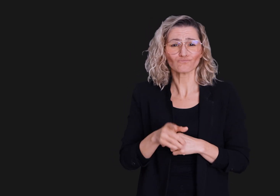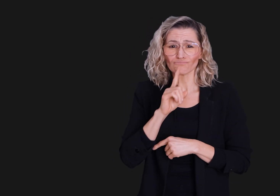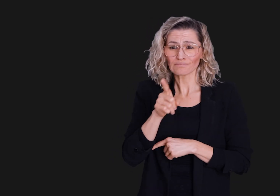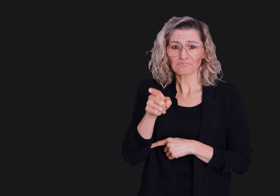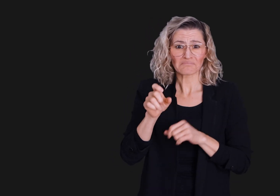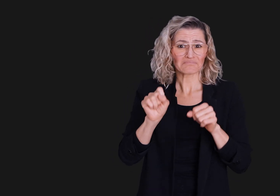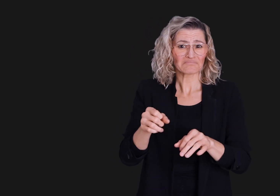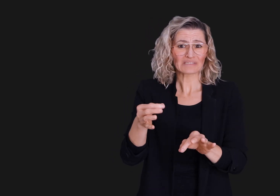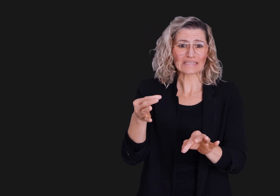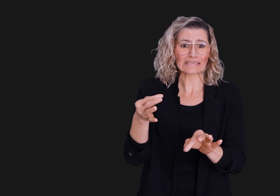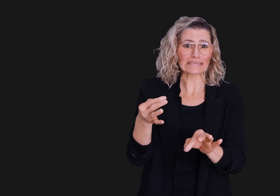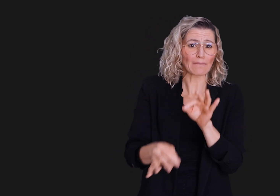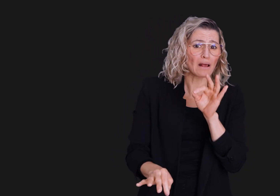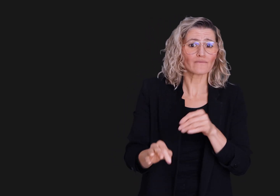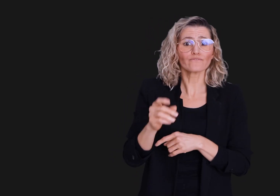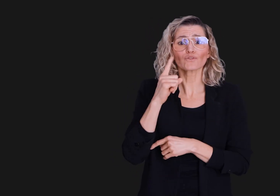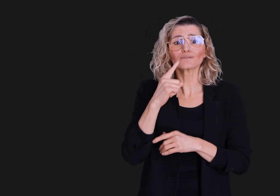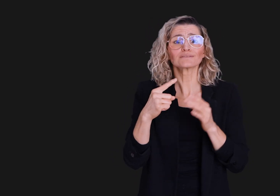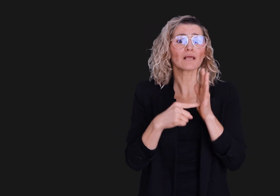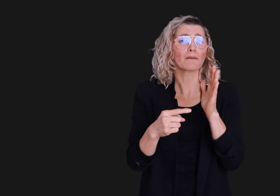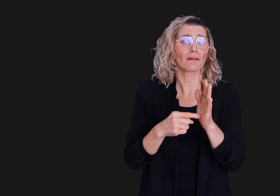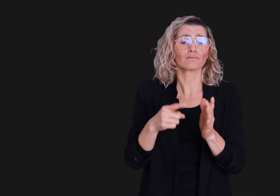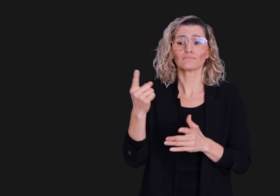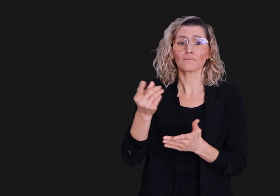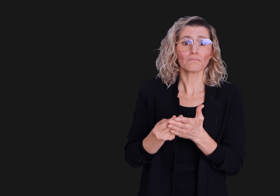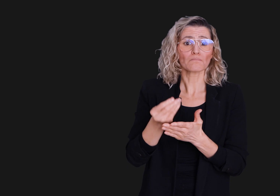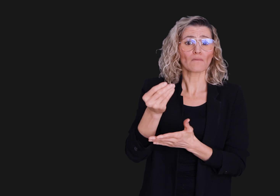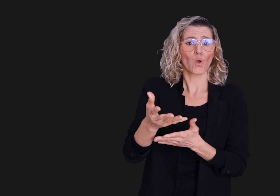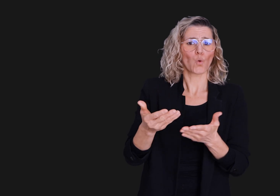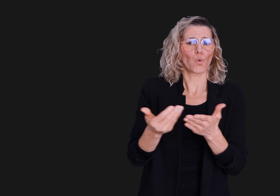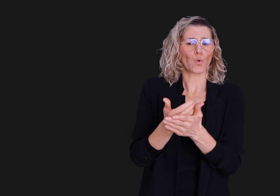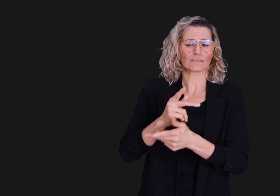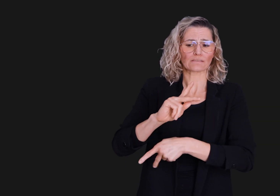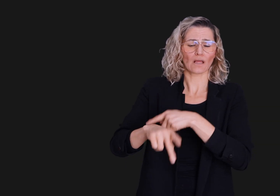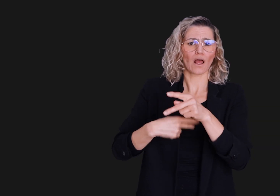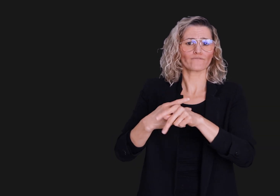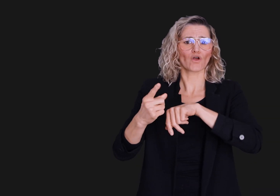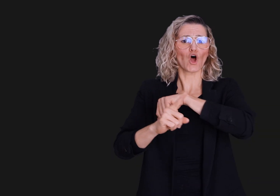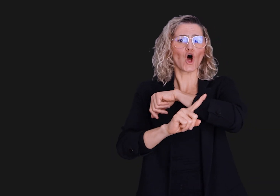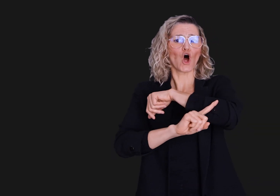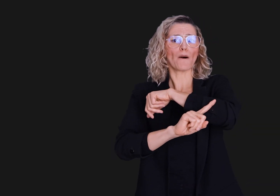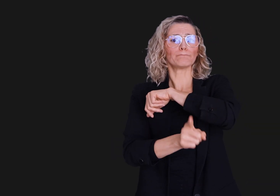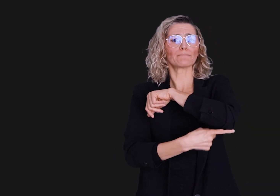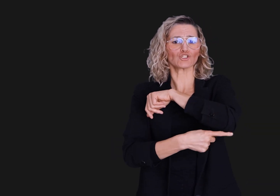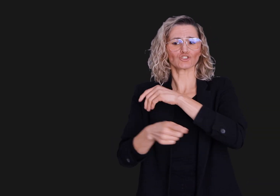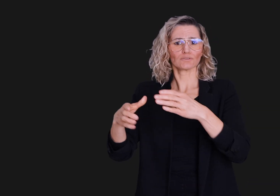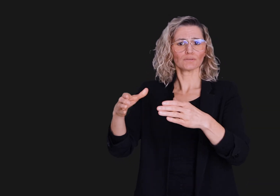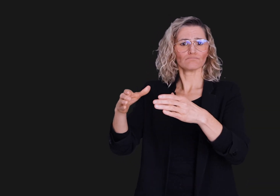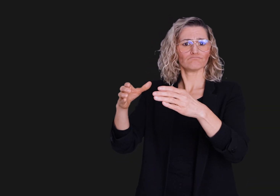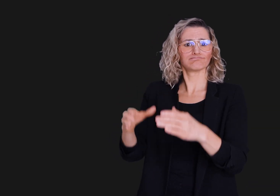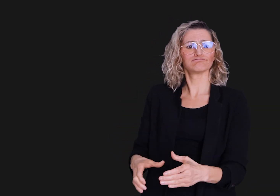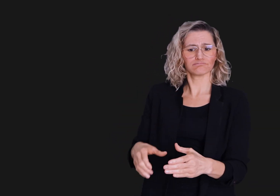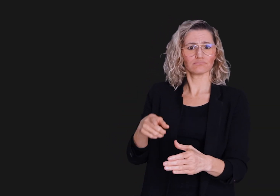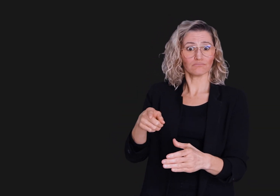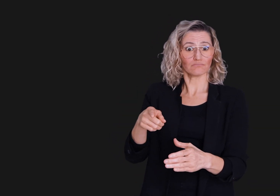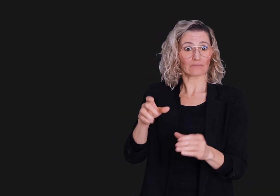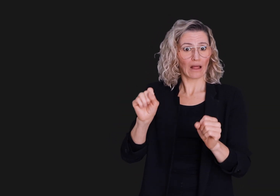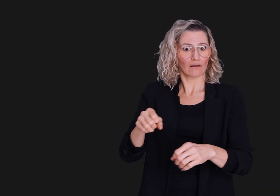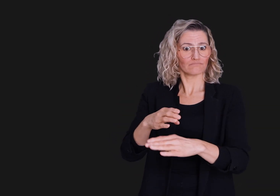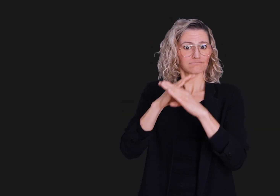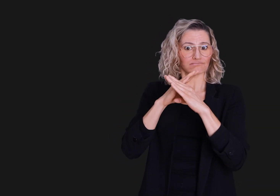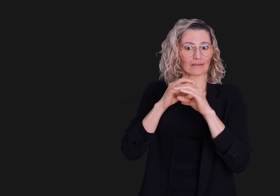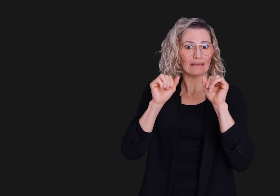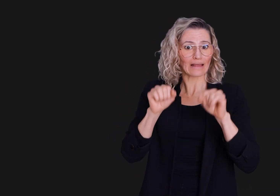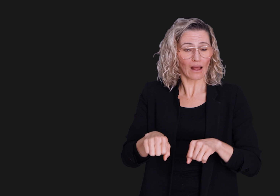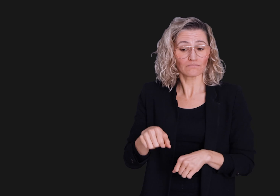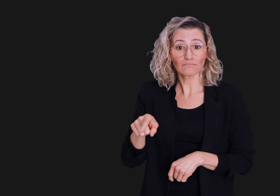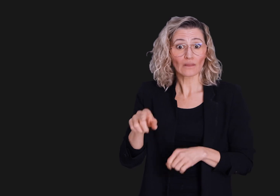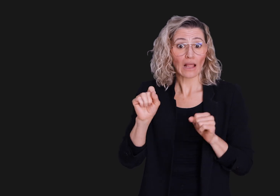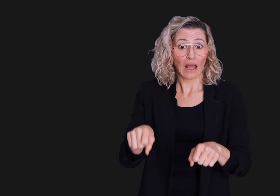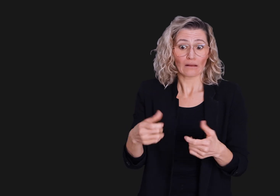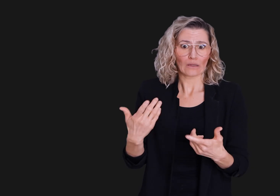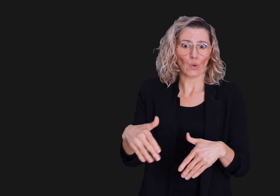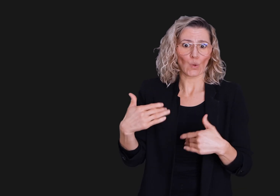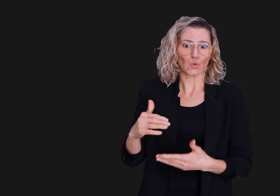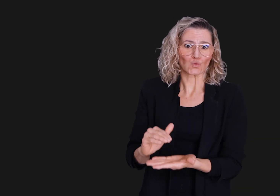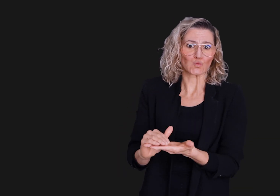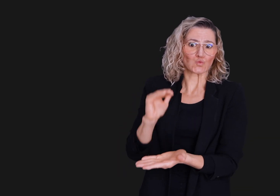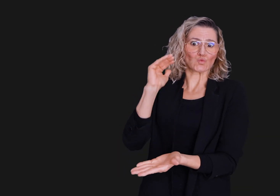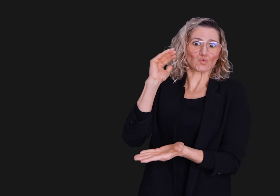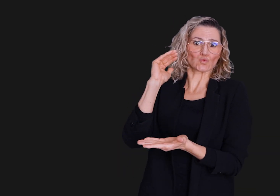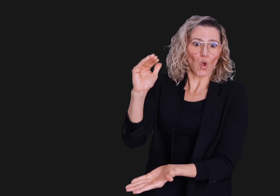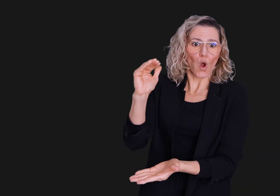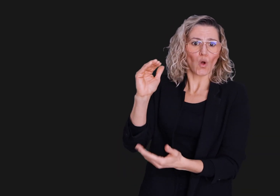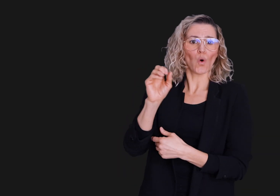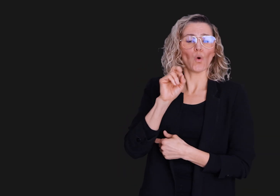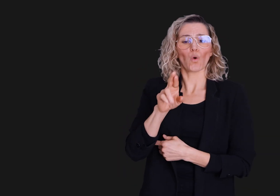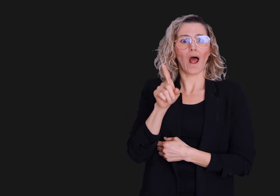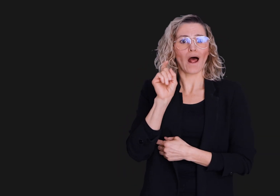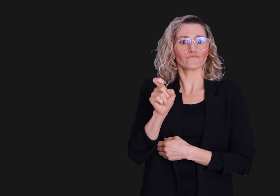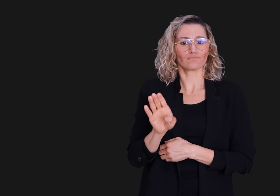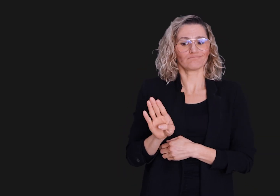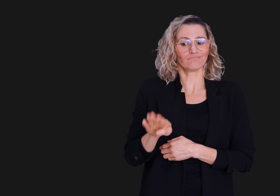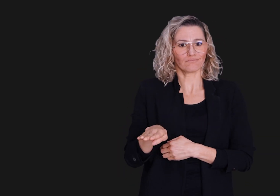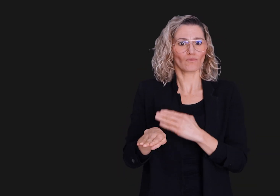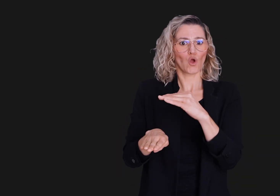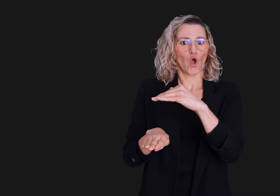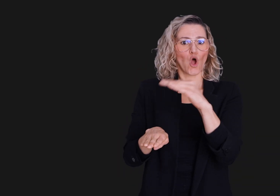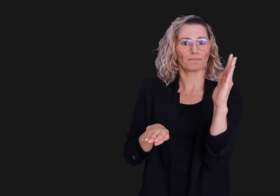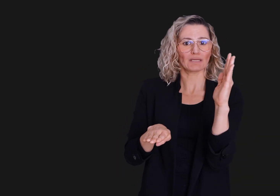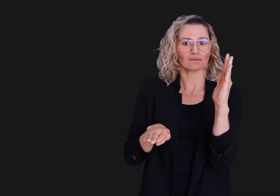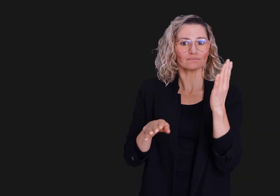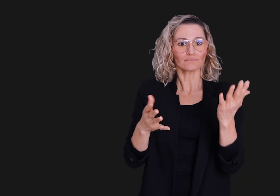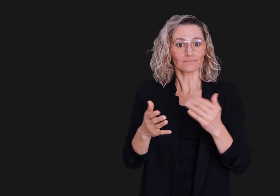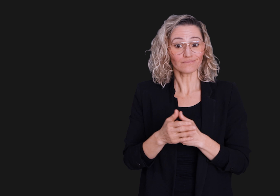Something as simple as buying a new type of garbage can could be a barrier. It could be too tall or have a foot pedal to open it.